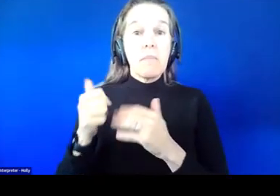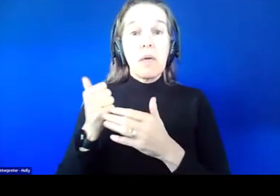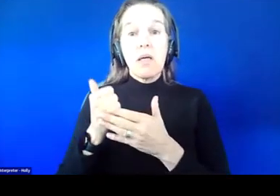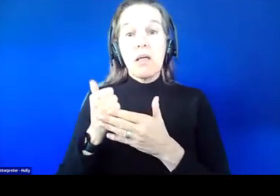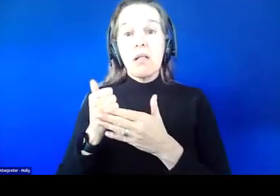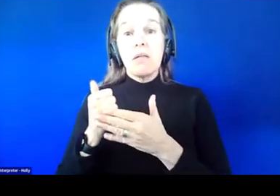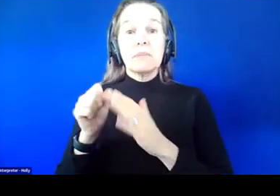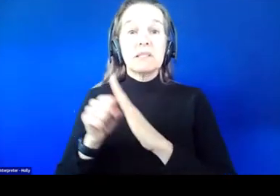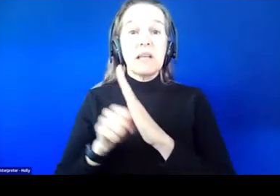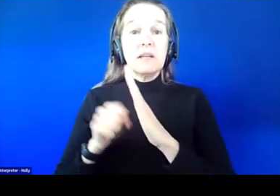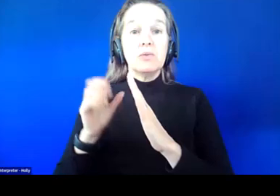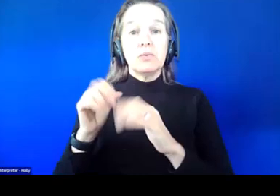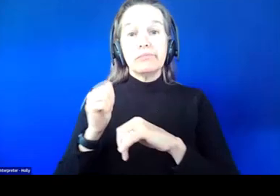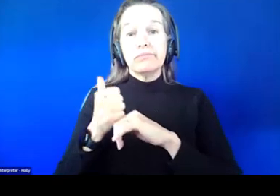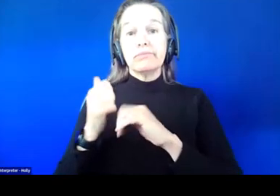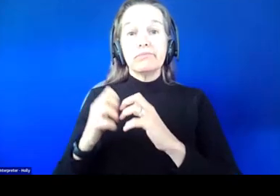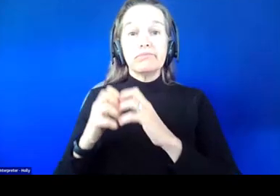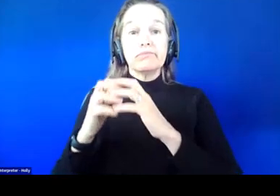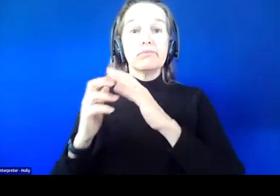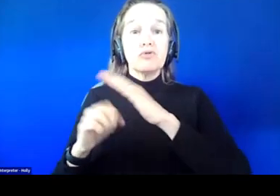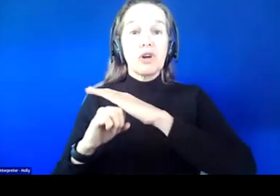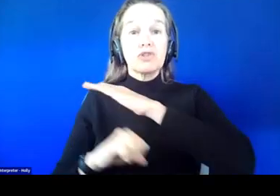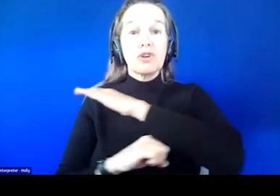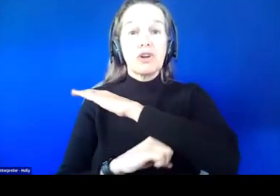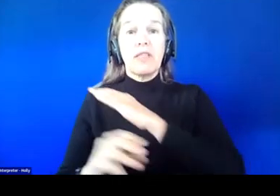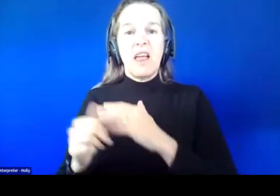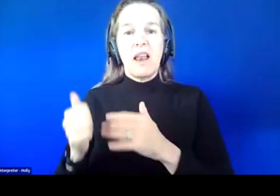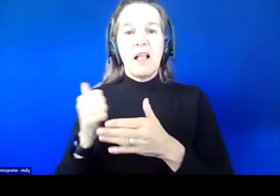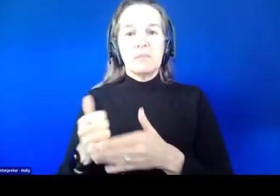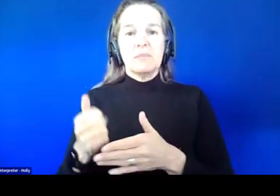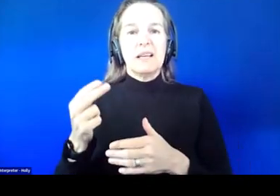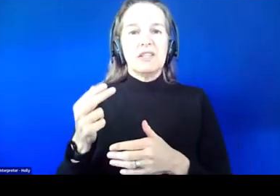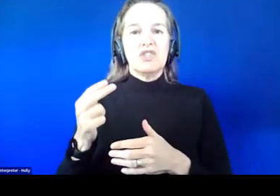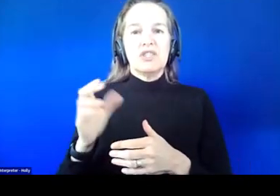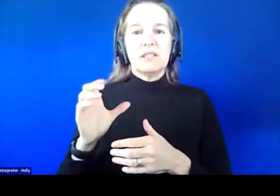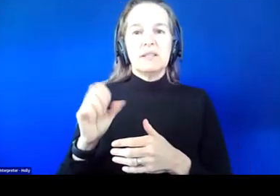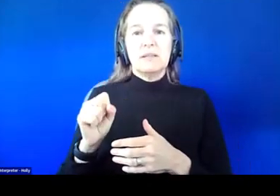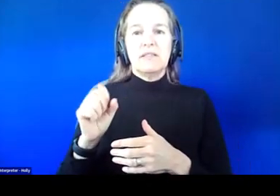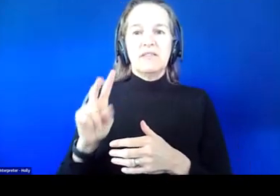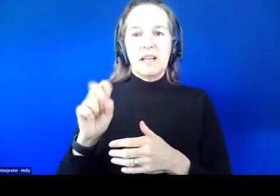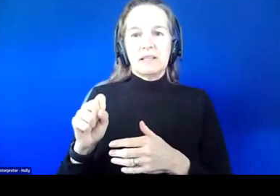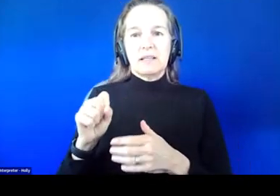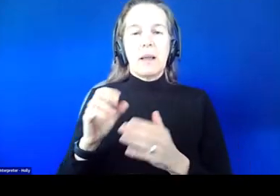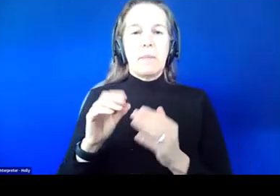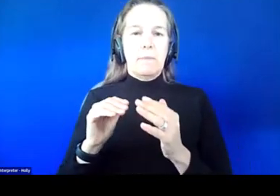other transitions and HCBS capacity overall. Next slide.